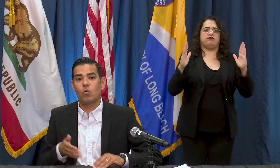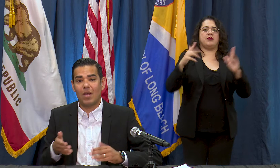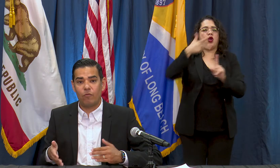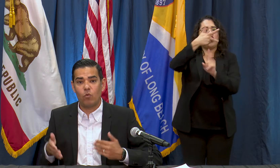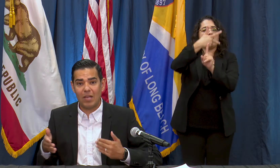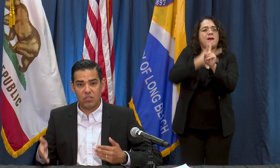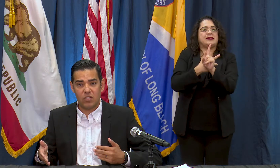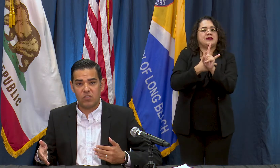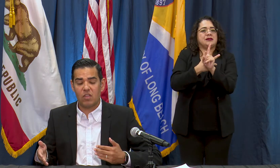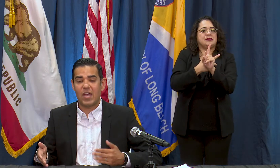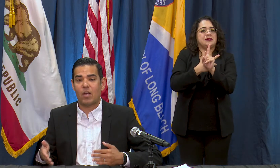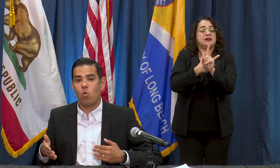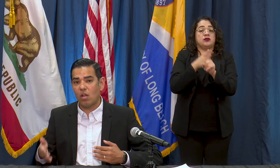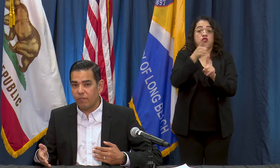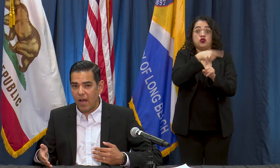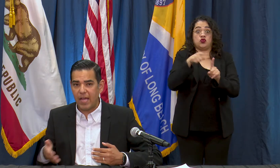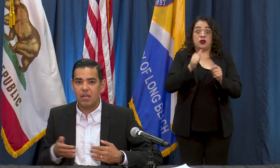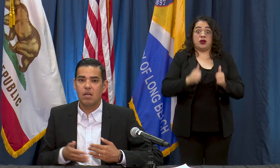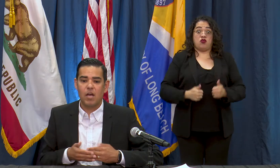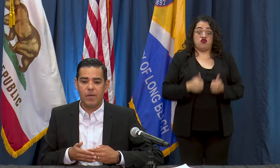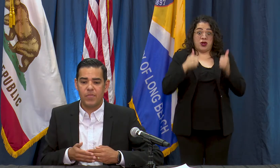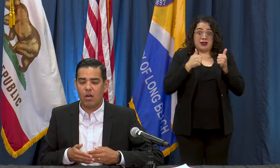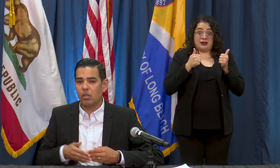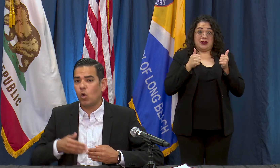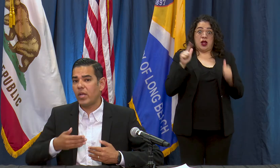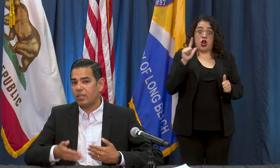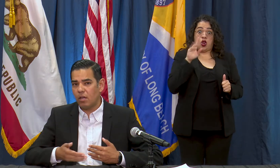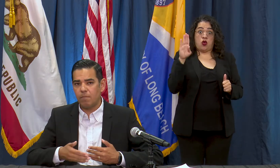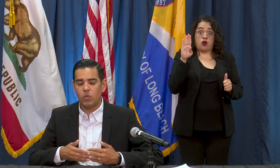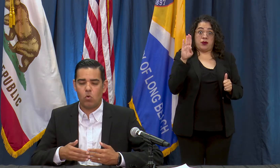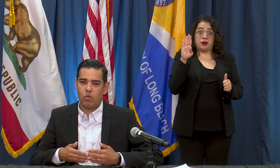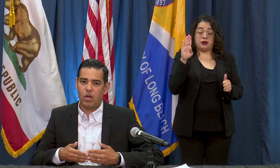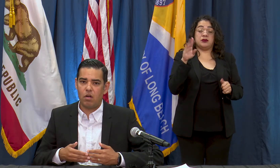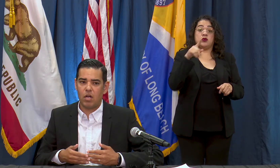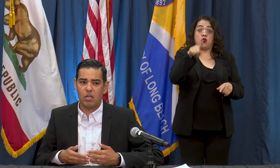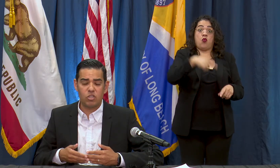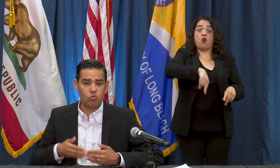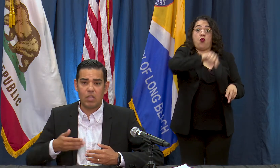residents that qualify, that are low-income, or that are struggling